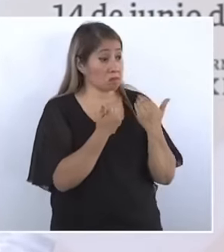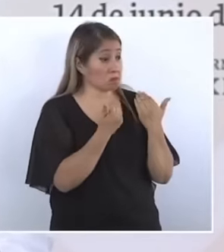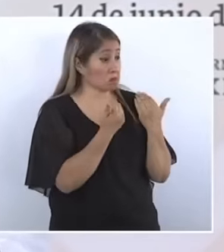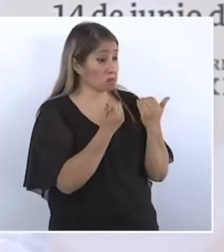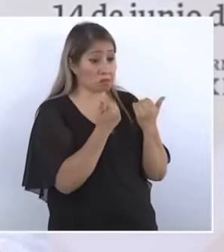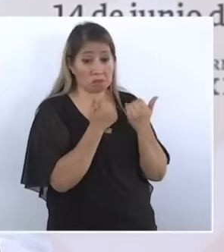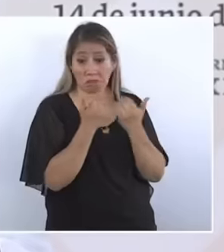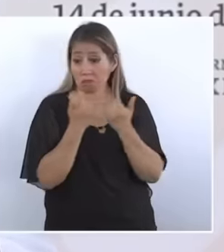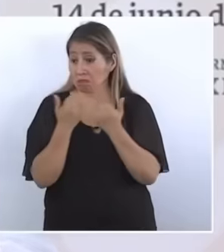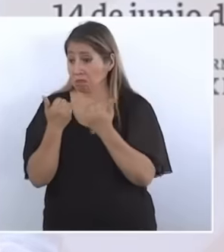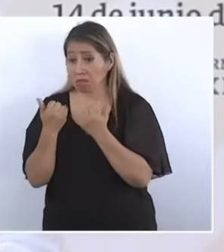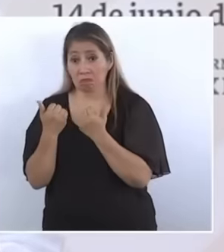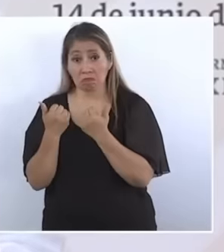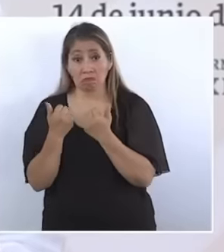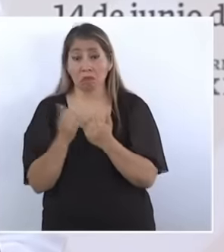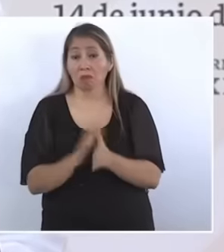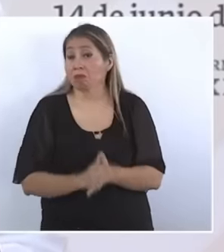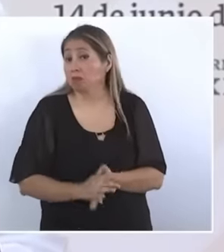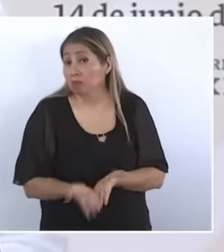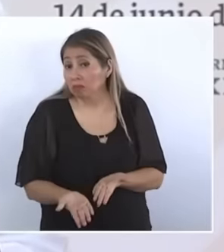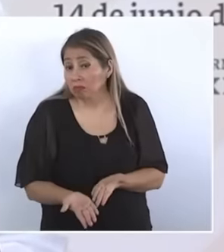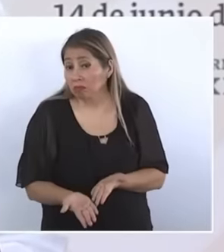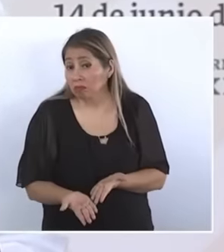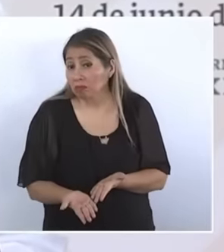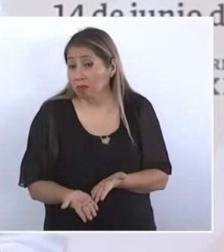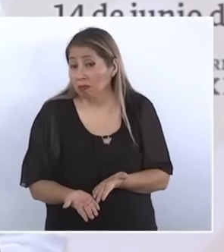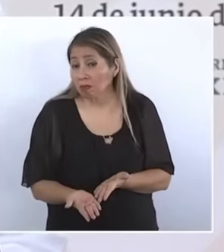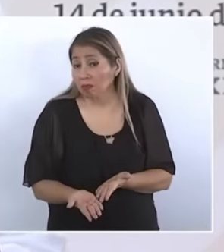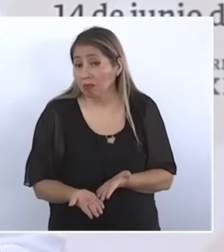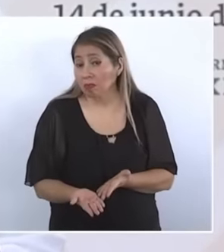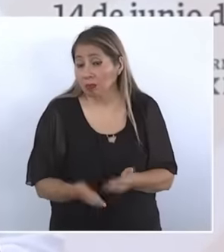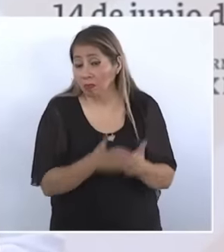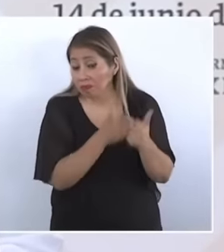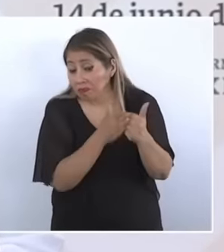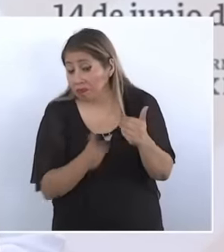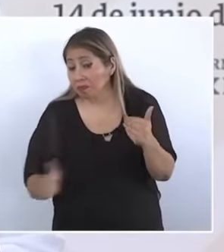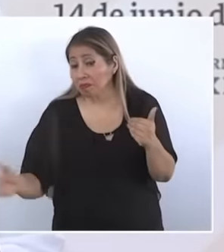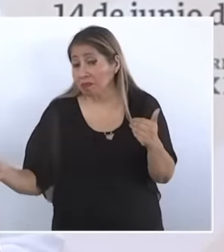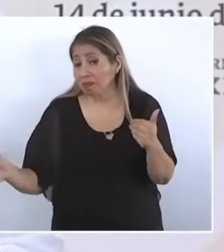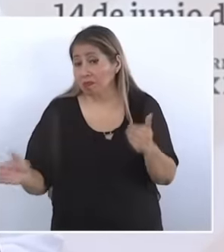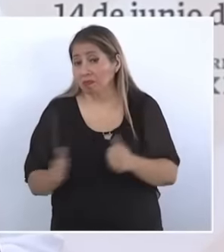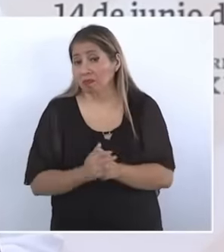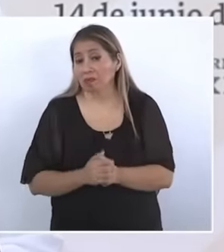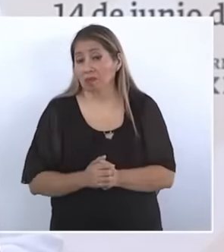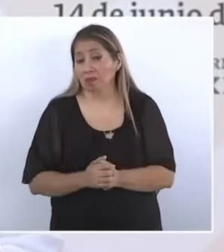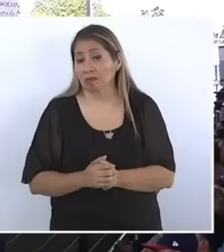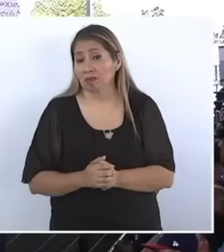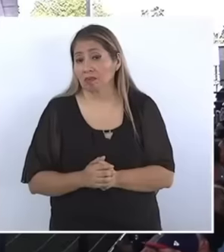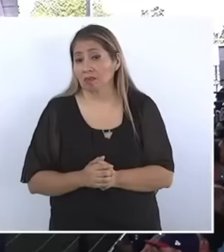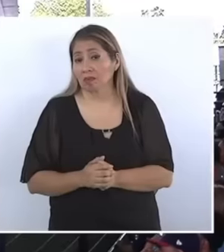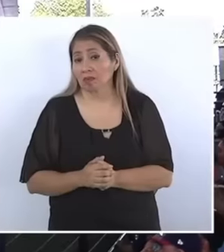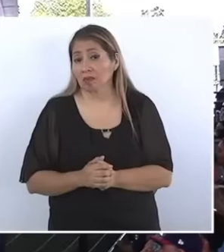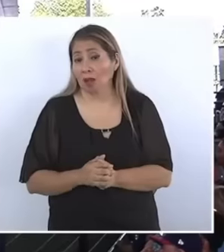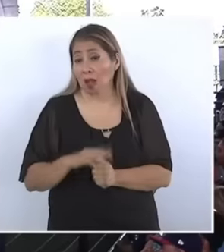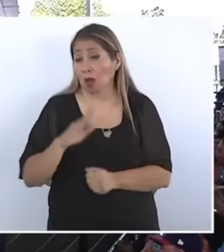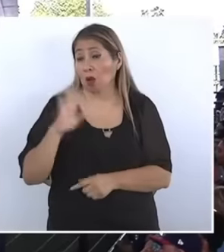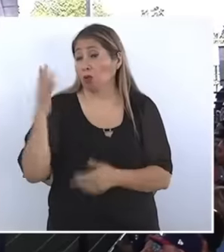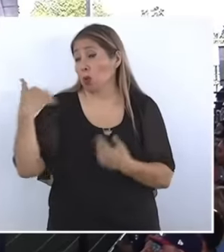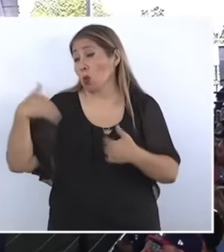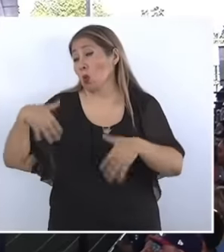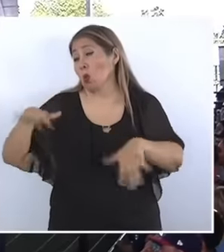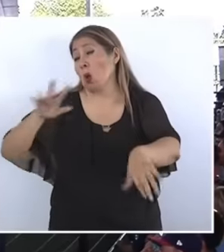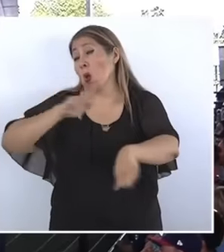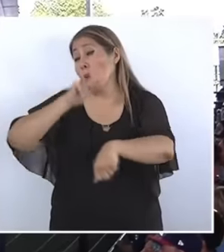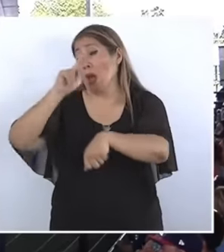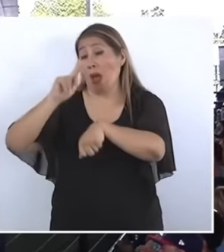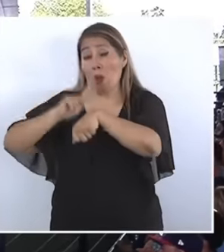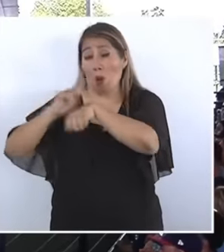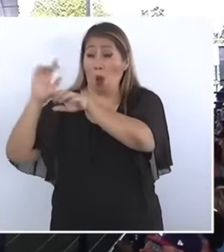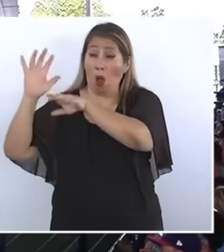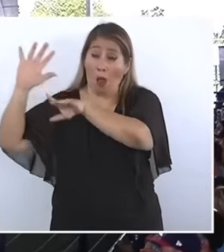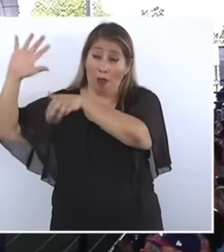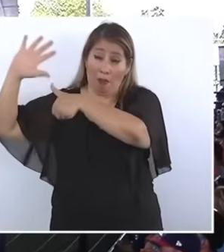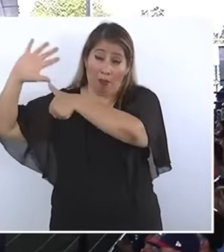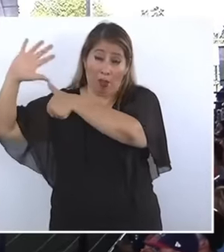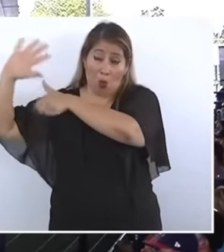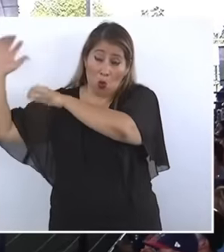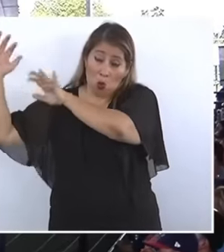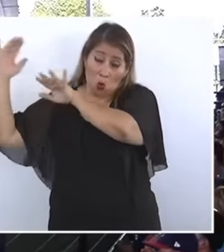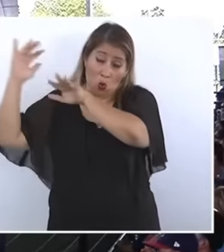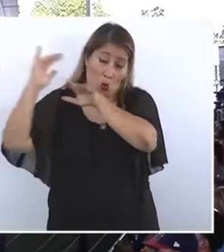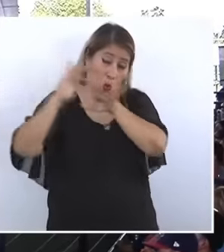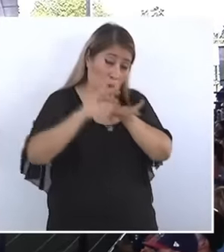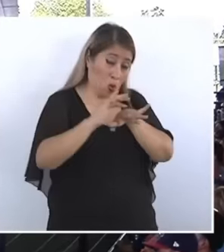, especially since the Europeans invaded us 500 years ago and centuries ago